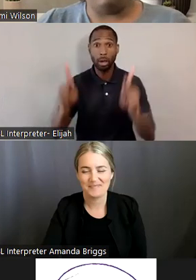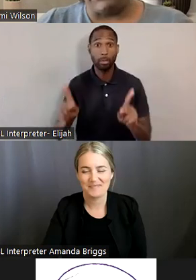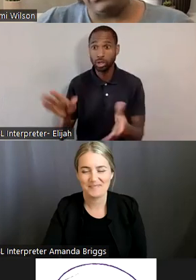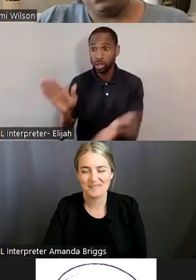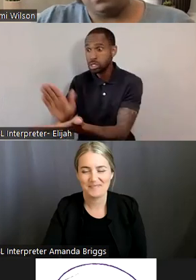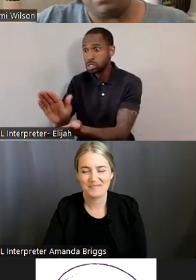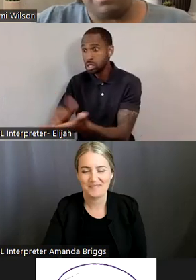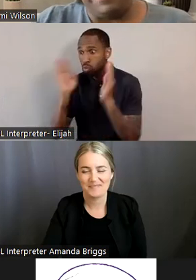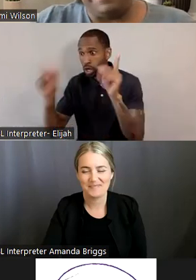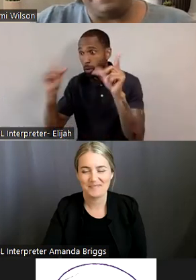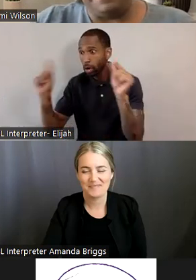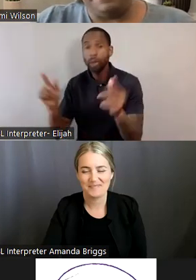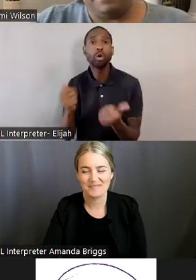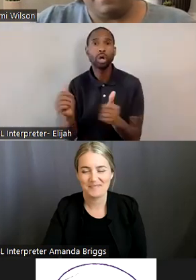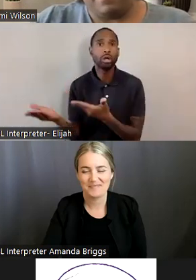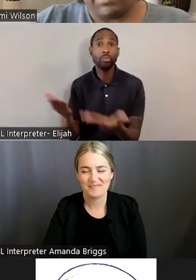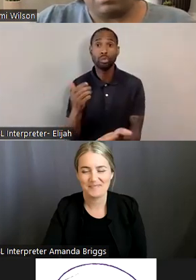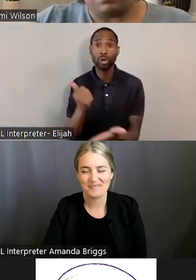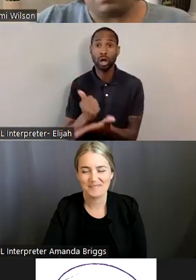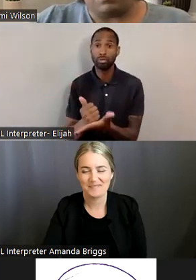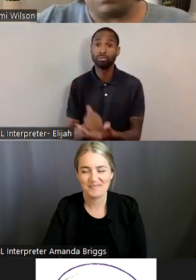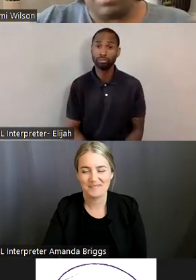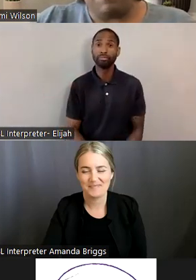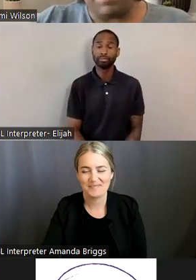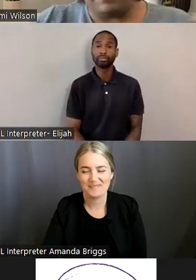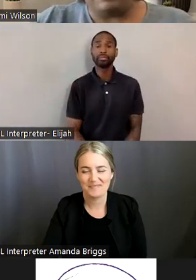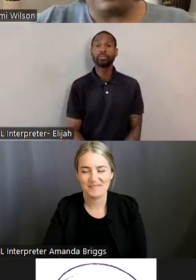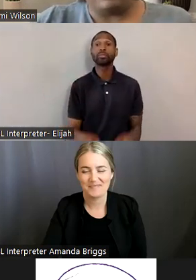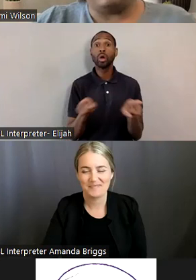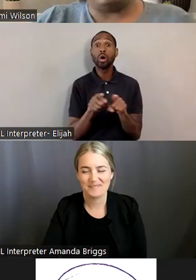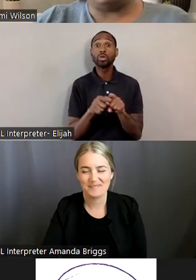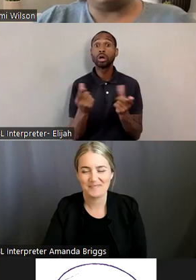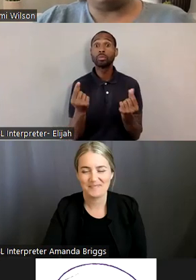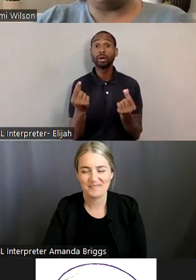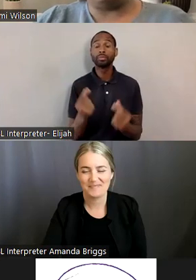help. Also keep in mind that